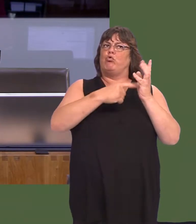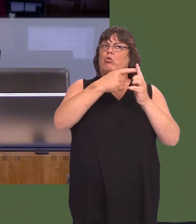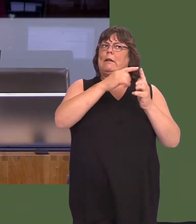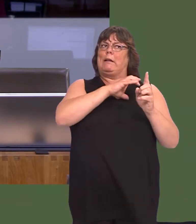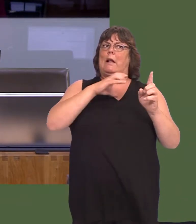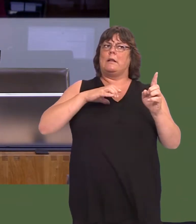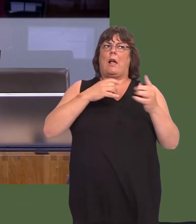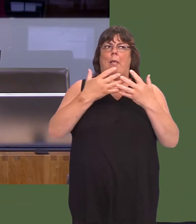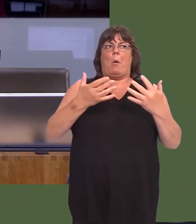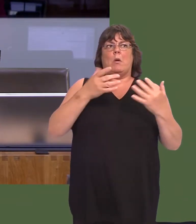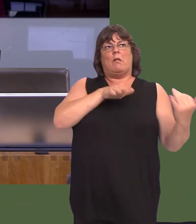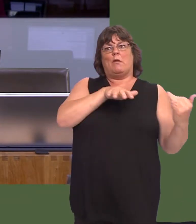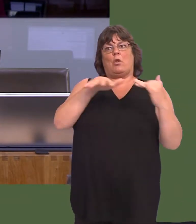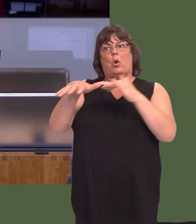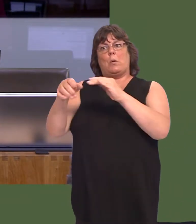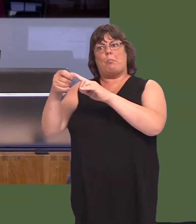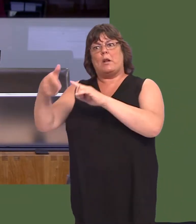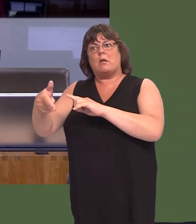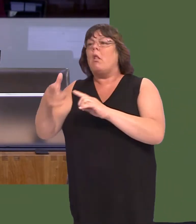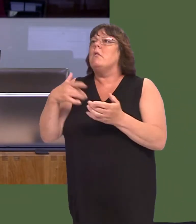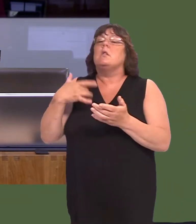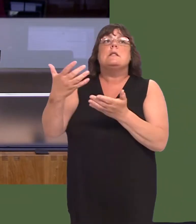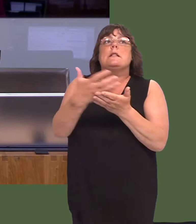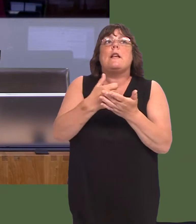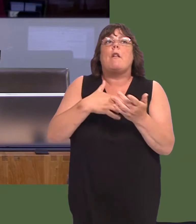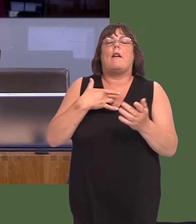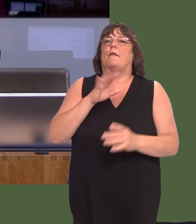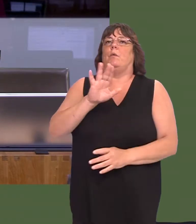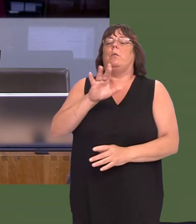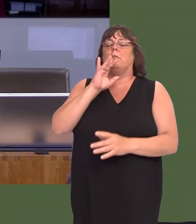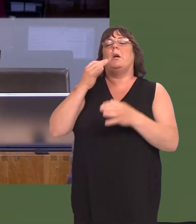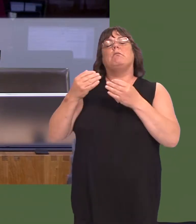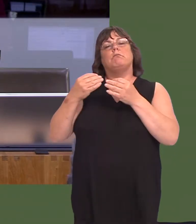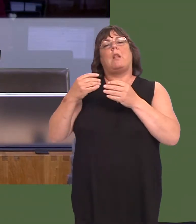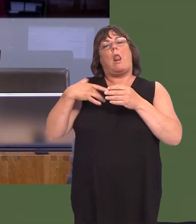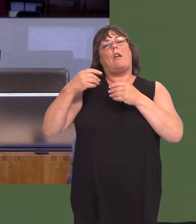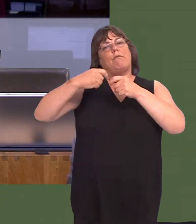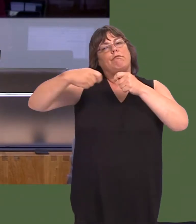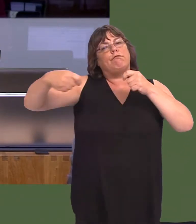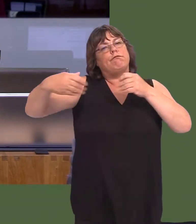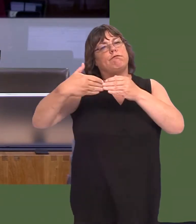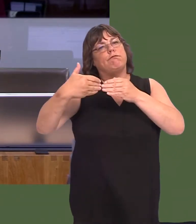doesnít save a life, but it prolongs a life, and if itís your life Iím sure thatís beyond important.